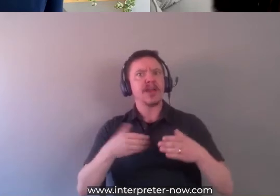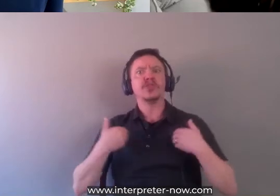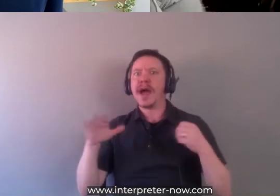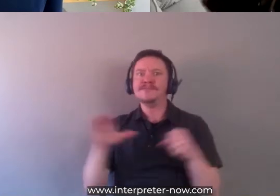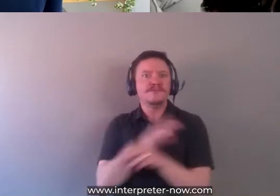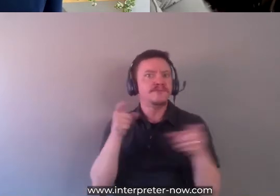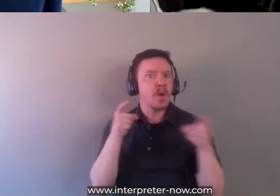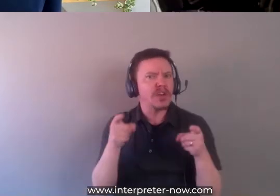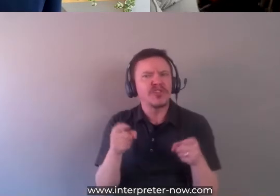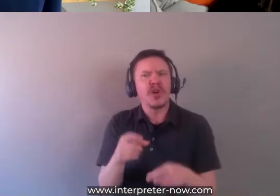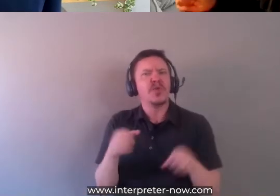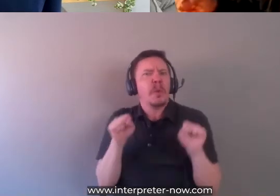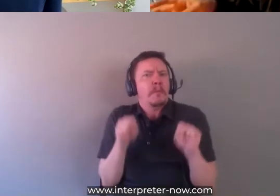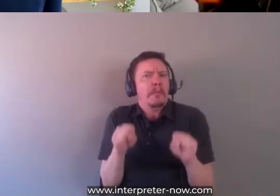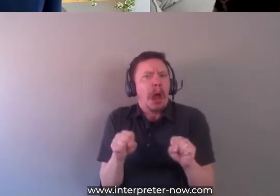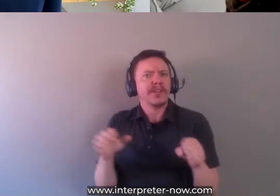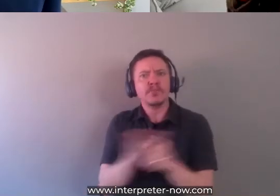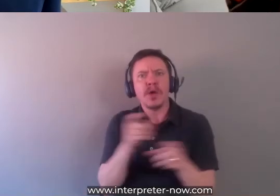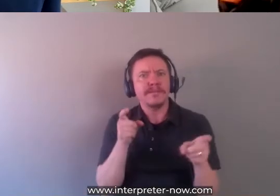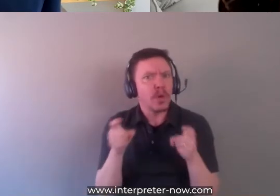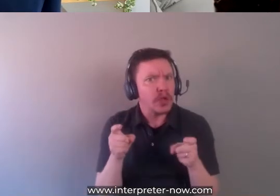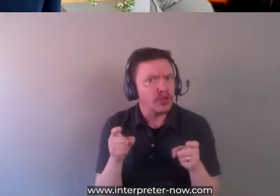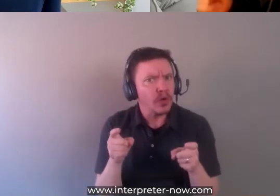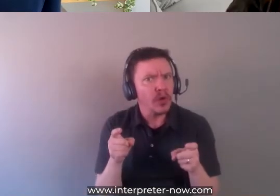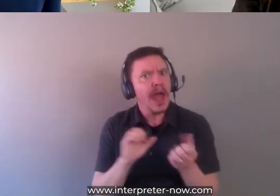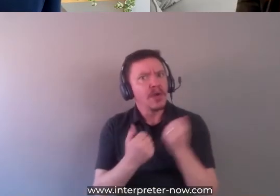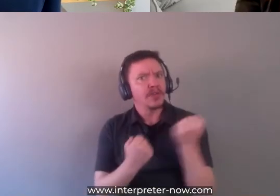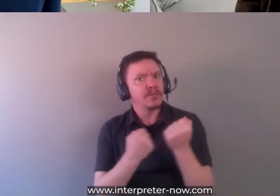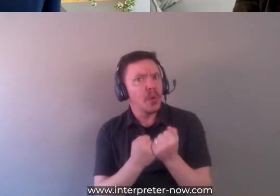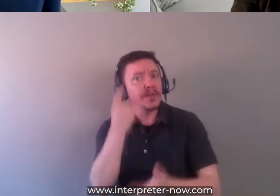much full control as they can have, over that data? What are you doing to protect that data